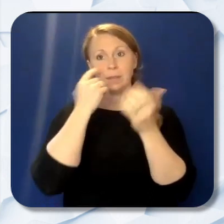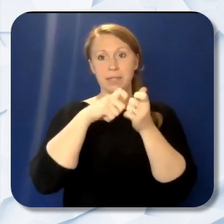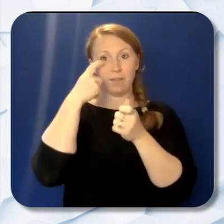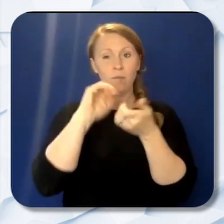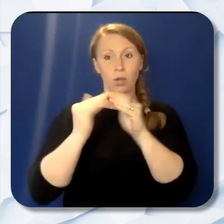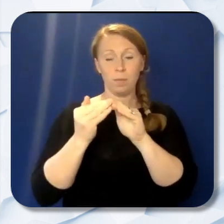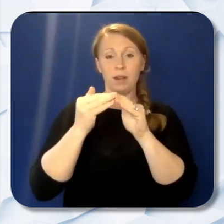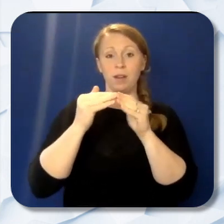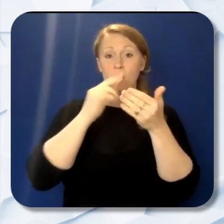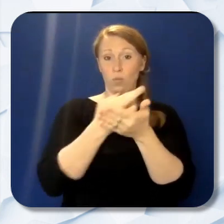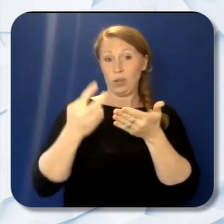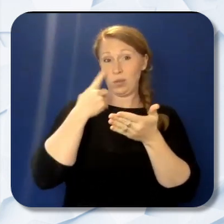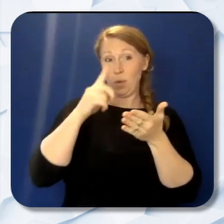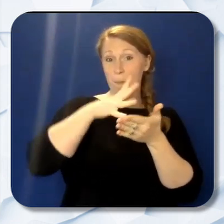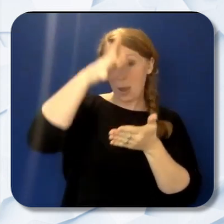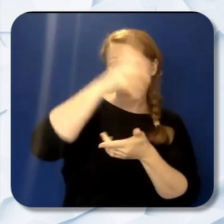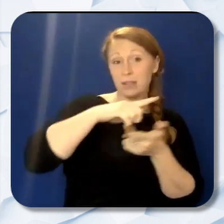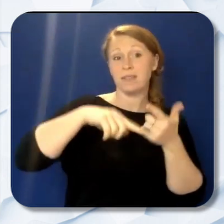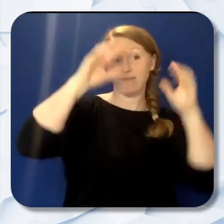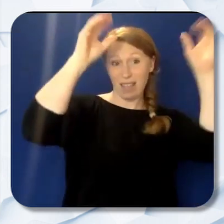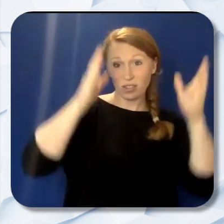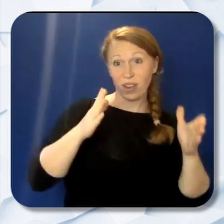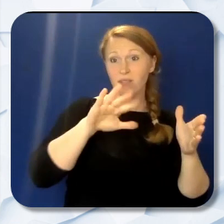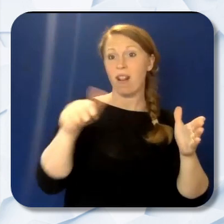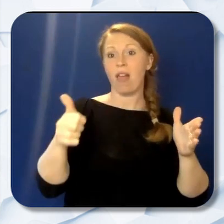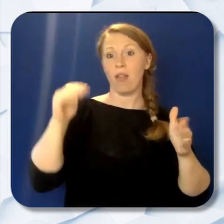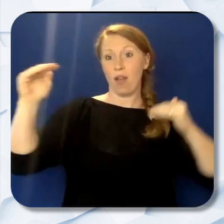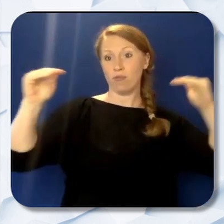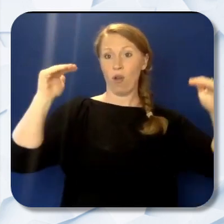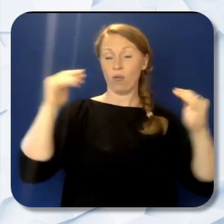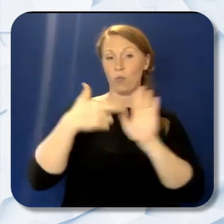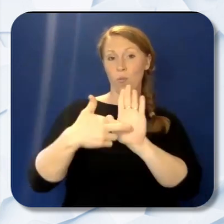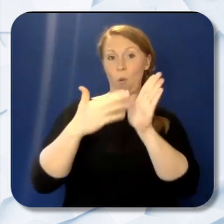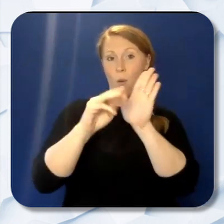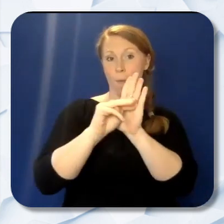educators and parents and other adult role models. And this information is being regularly updated